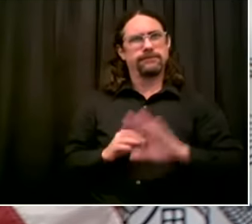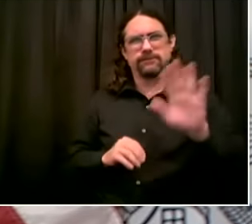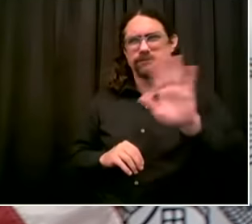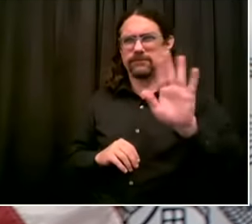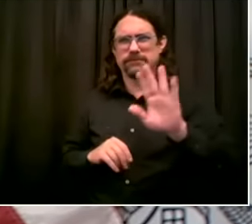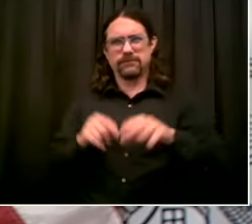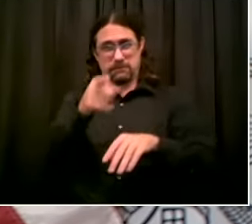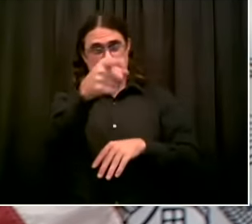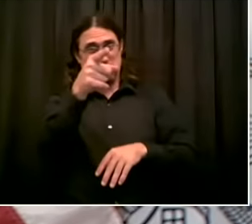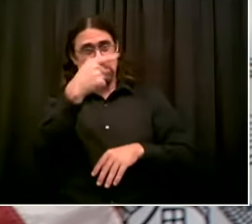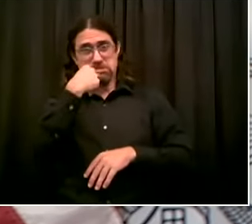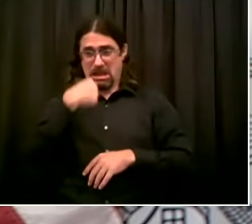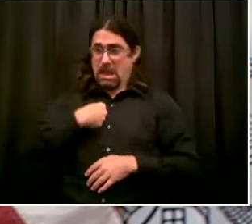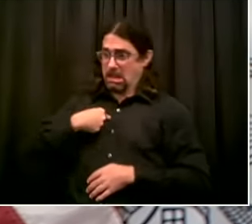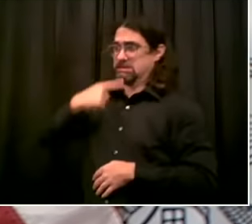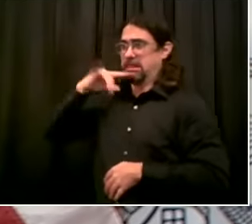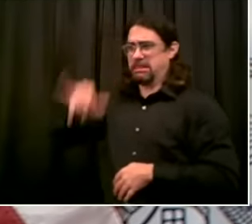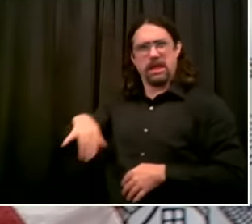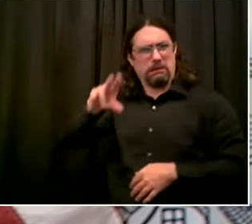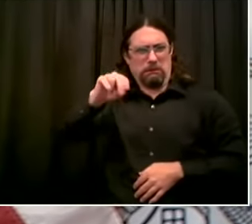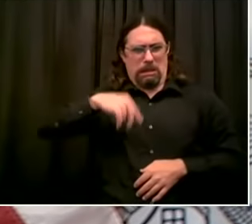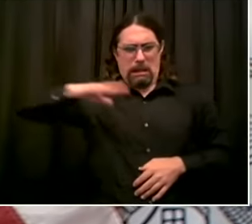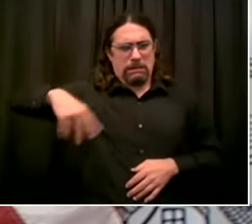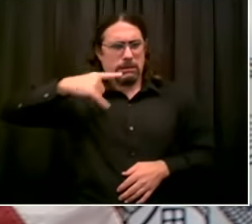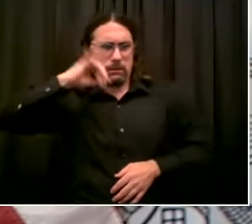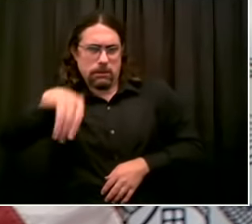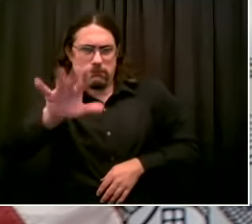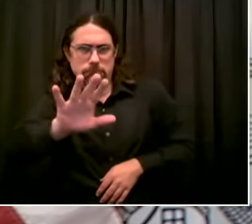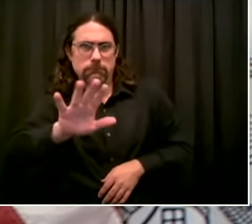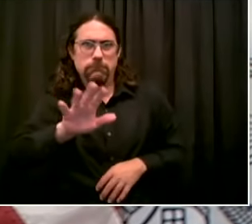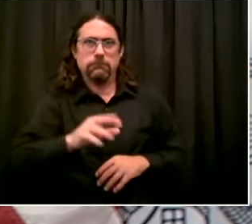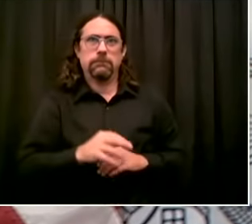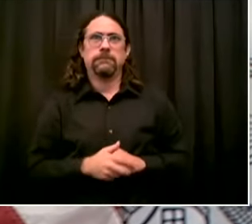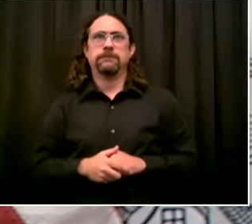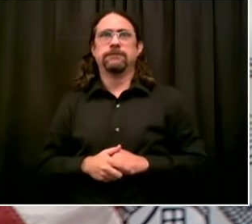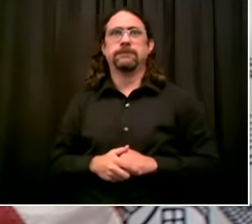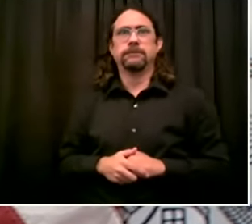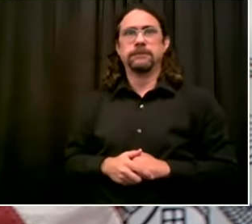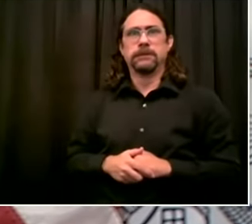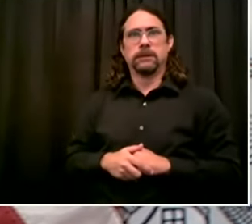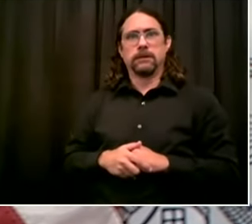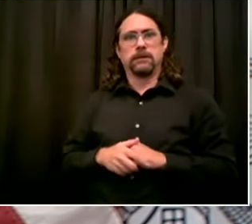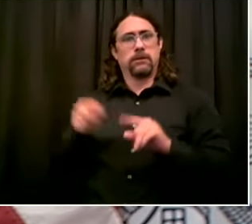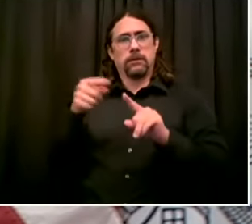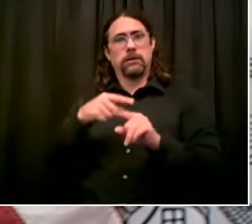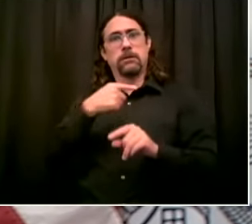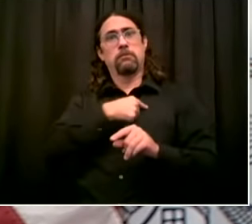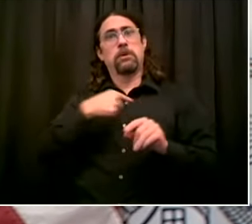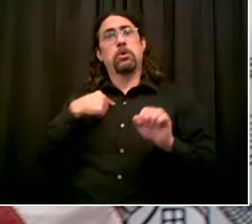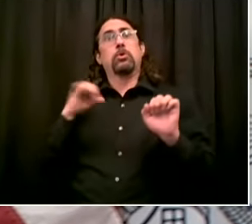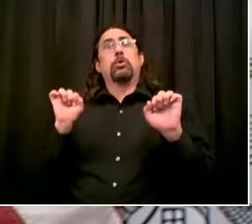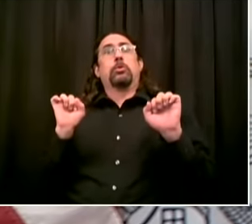AROUND THE CIY,T WHEE KNOW THERE ARE PEOPLE IN EEND OF THAT HELP. WE REACH OUT TO THEM.